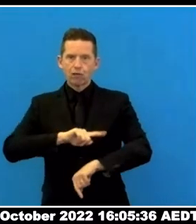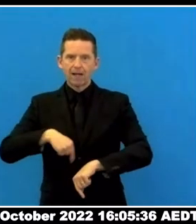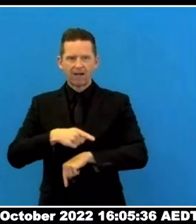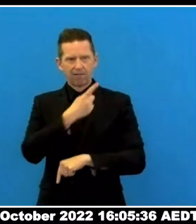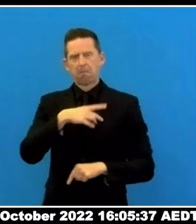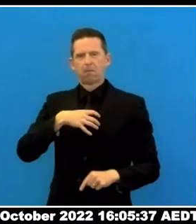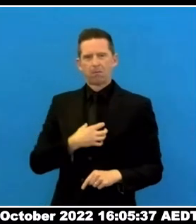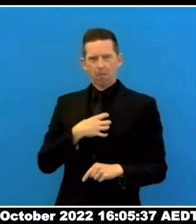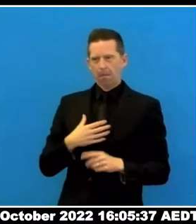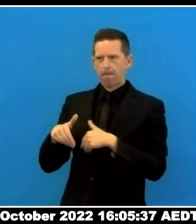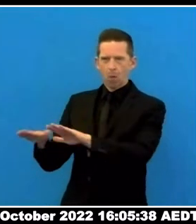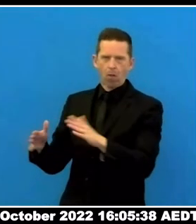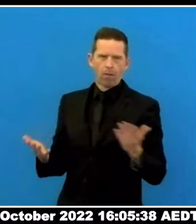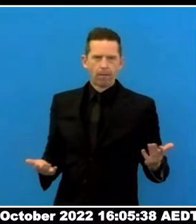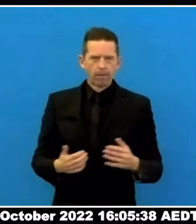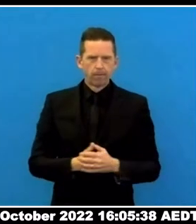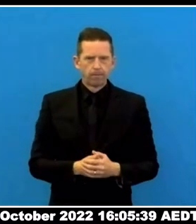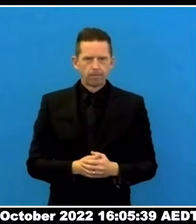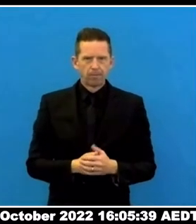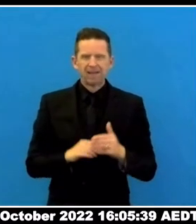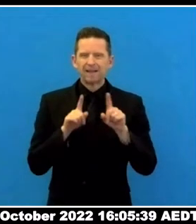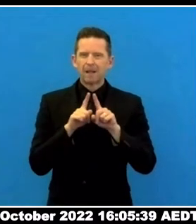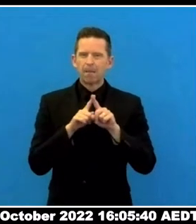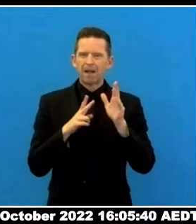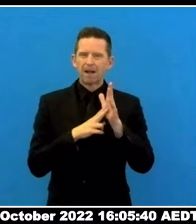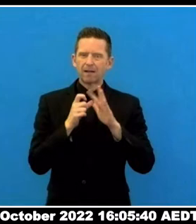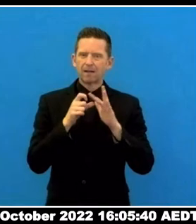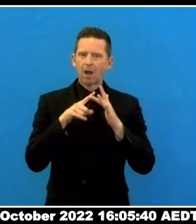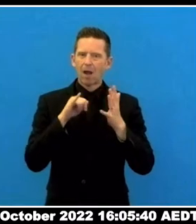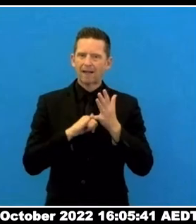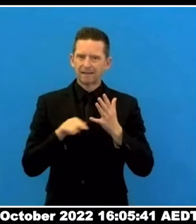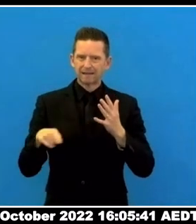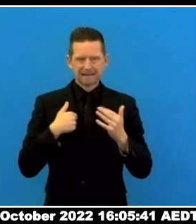regards to the NDIS, and, to be honest, I have experienced a lot of challenges